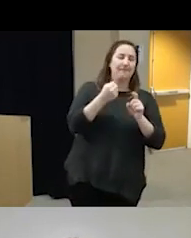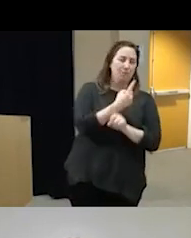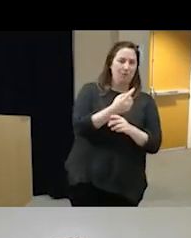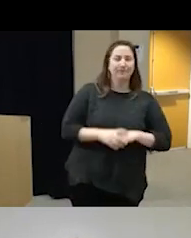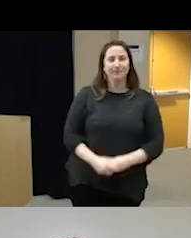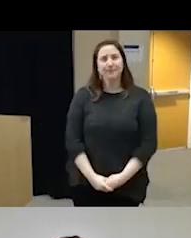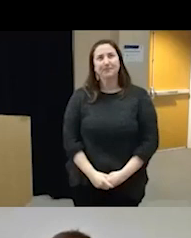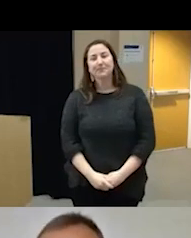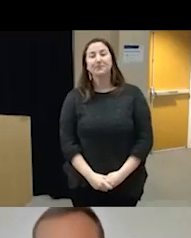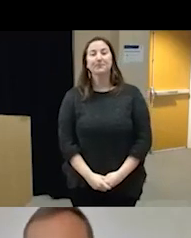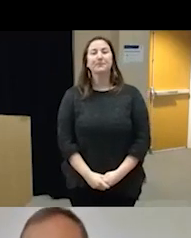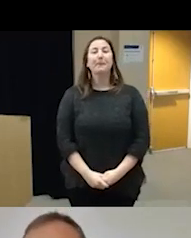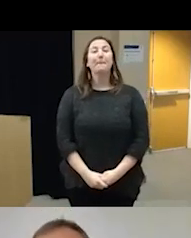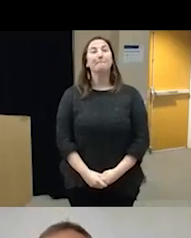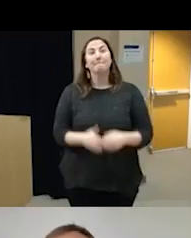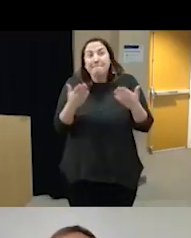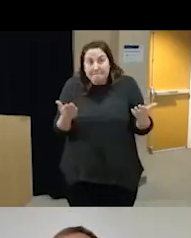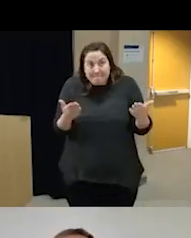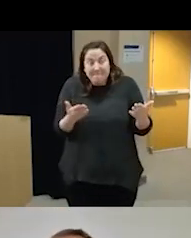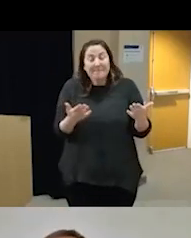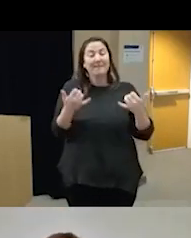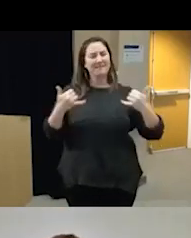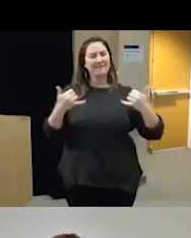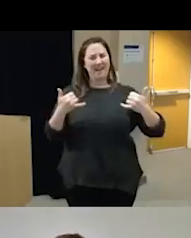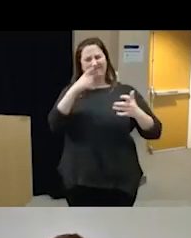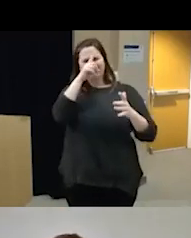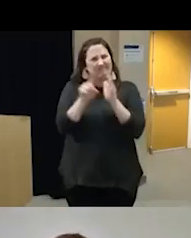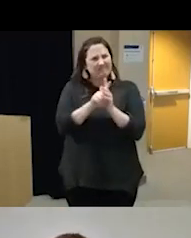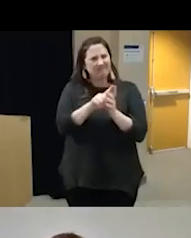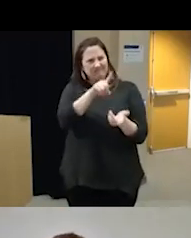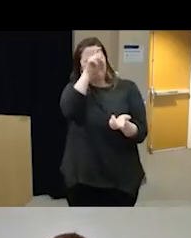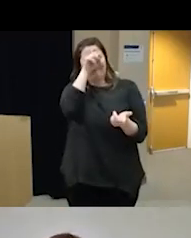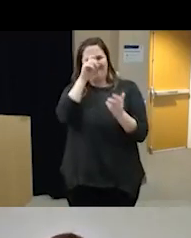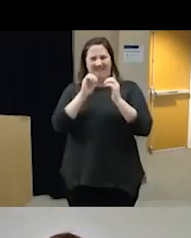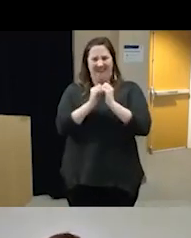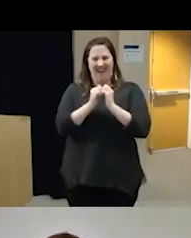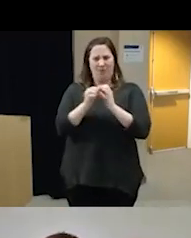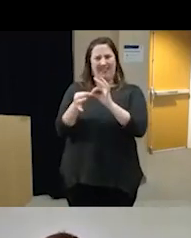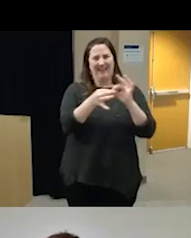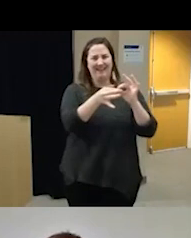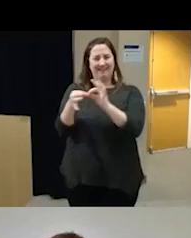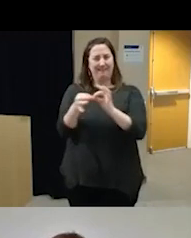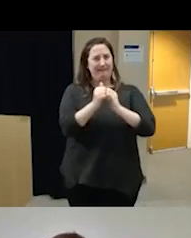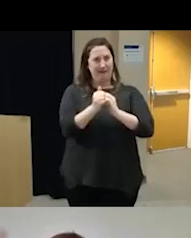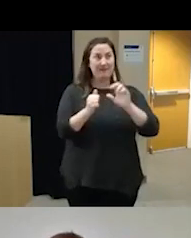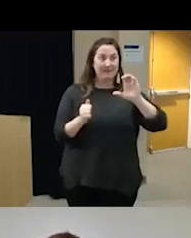Now that raises the question. How do these relate to each other CNS and